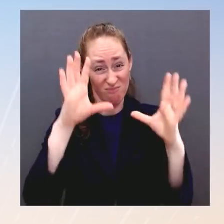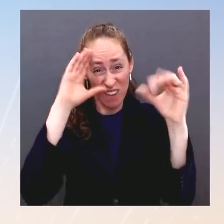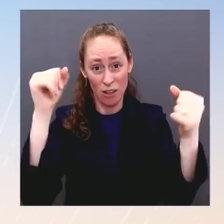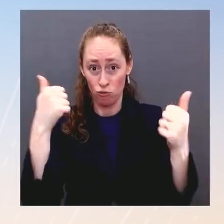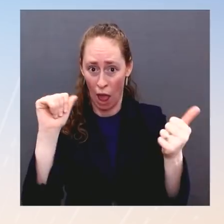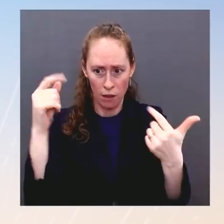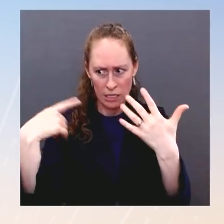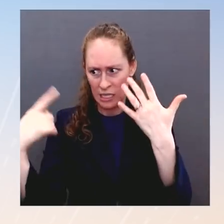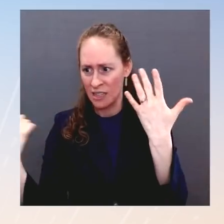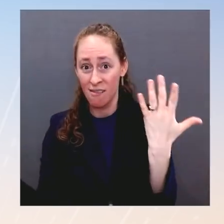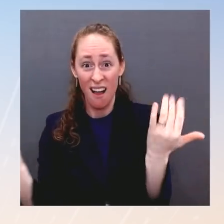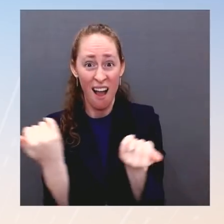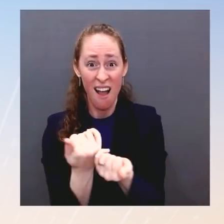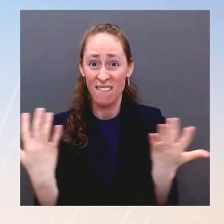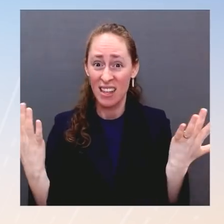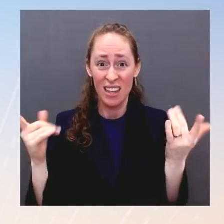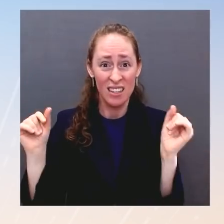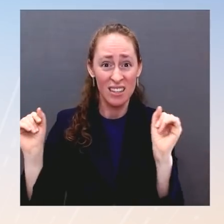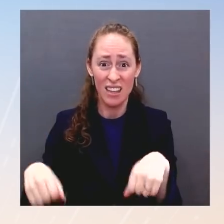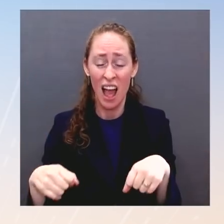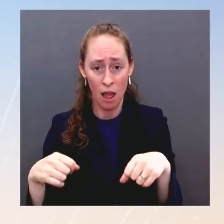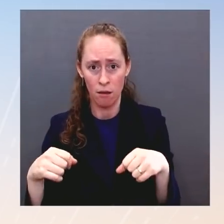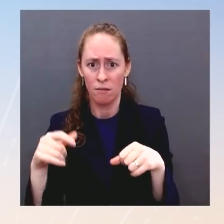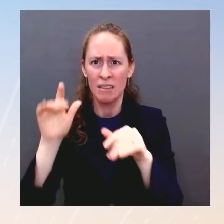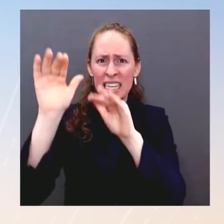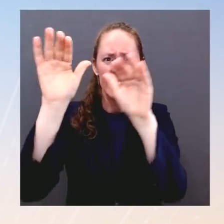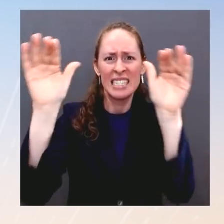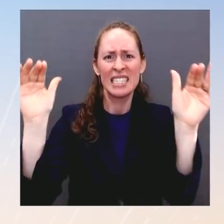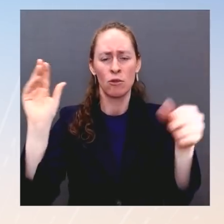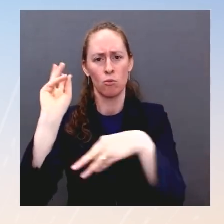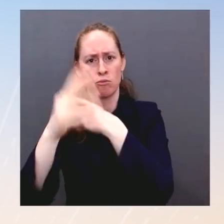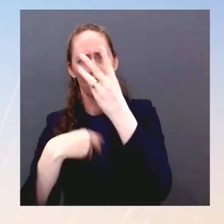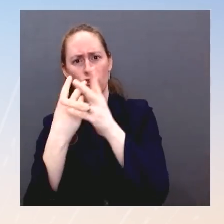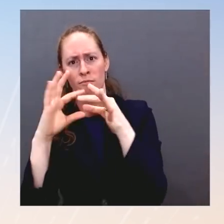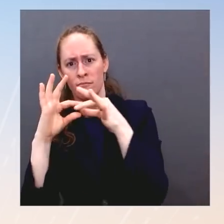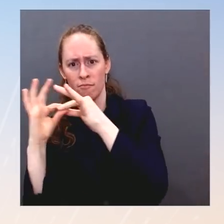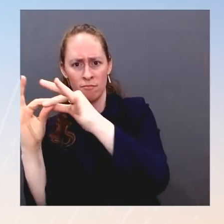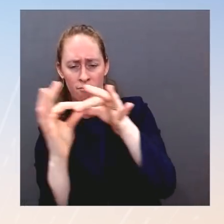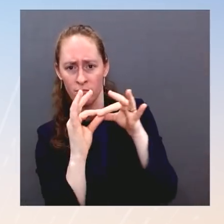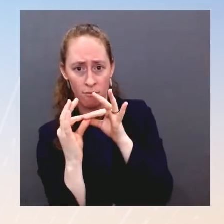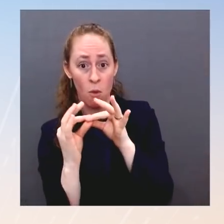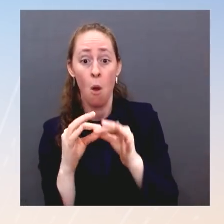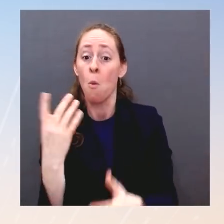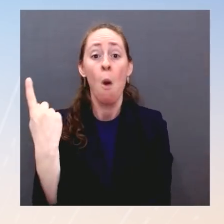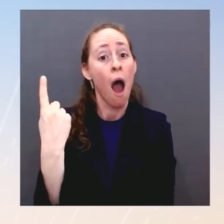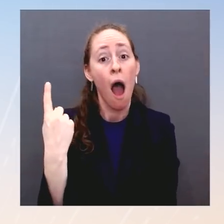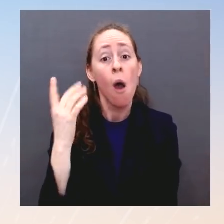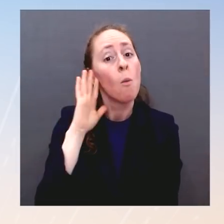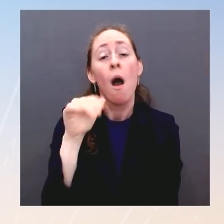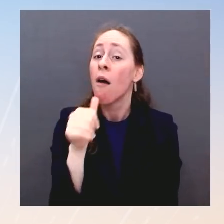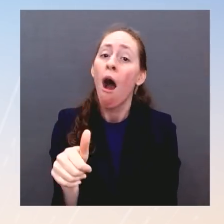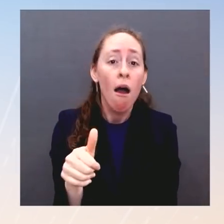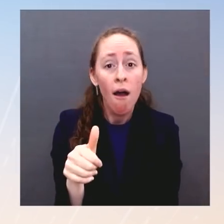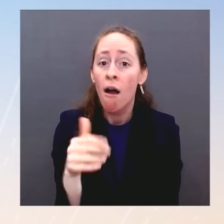What he will not do is send U.S. troops to fight in Ukraine, because he is not going to put the American public,